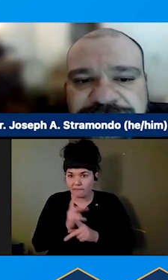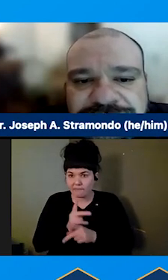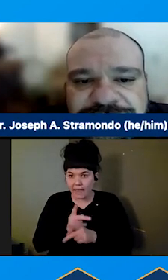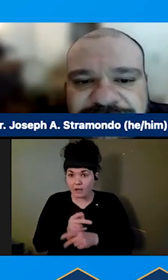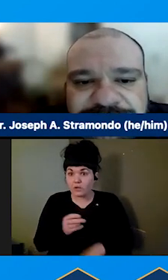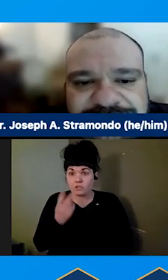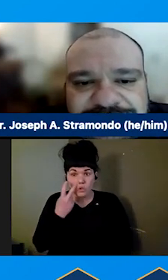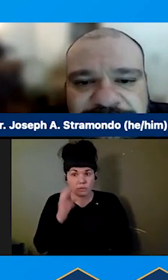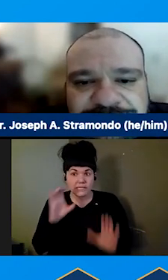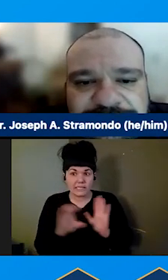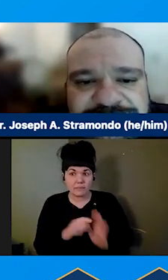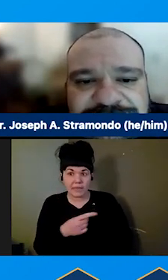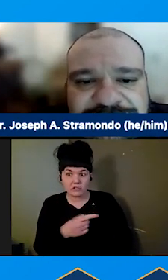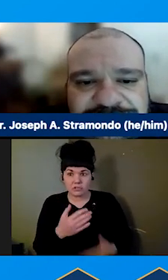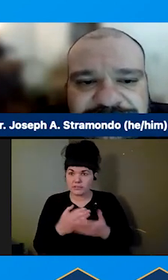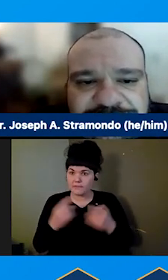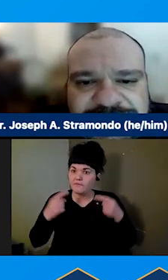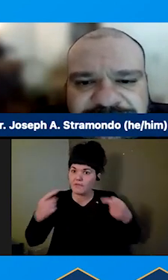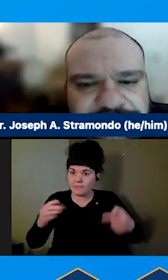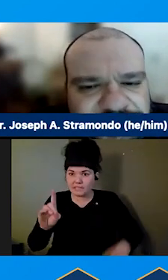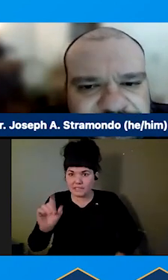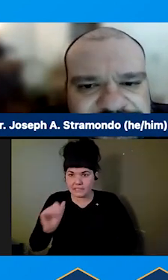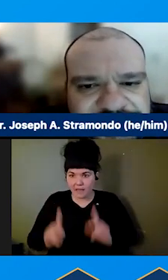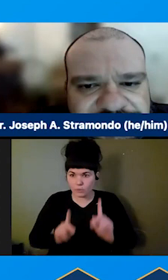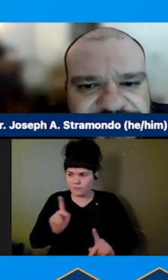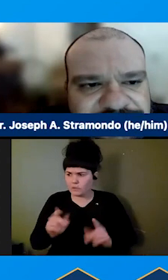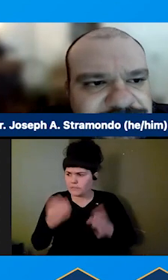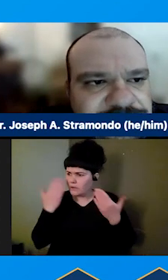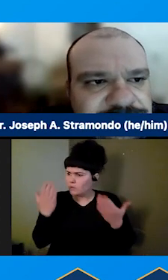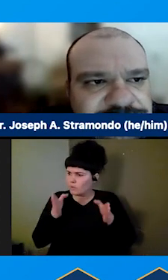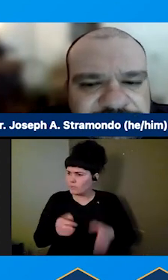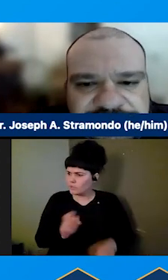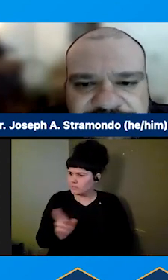a photo of some famous disabled folks. I don't know the person